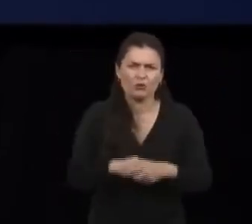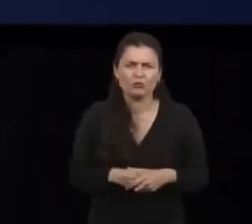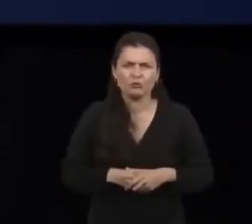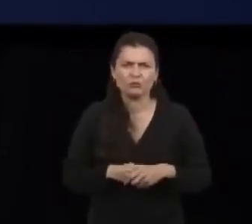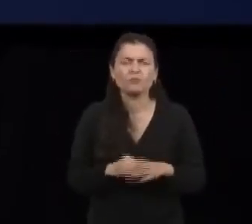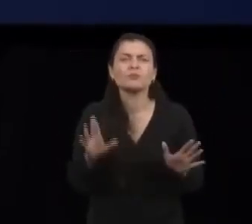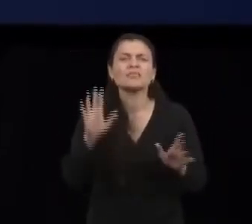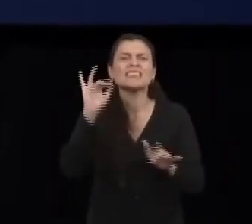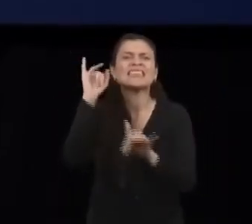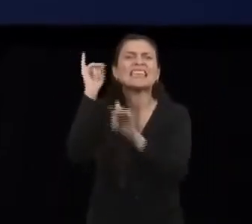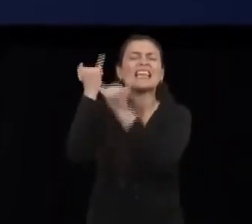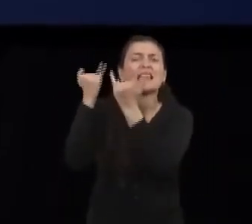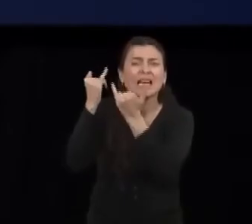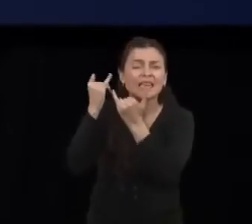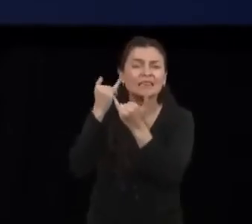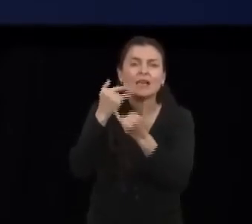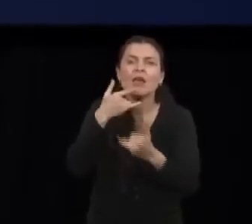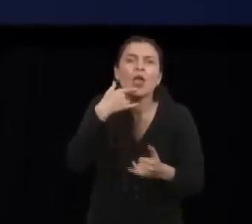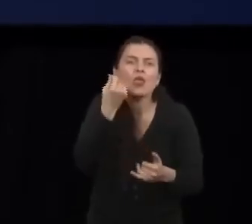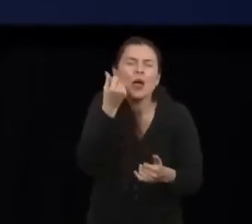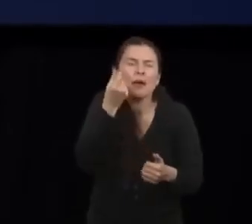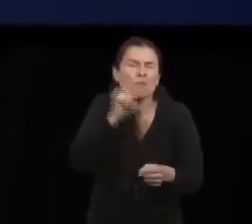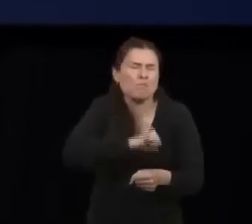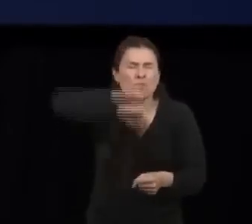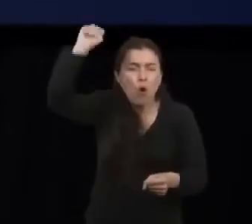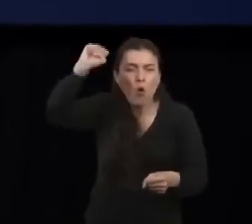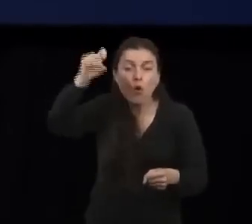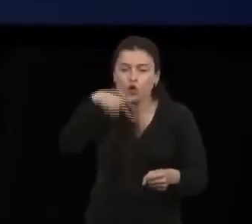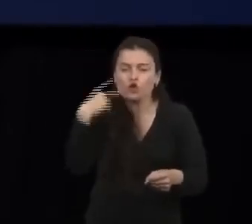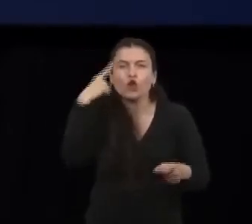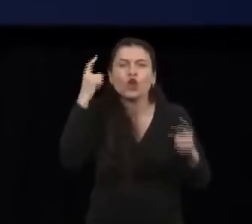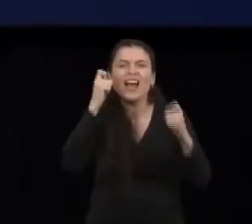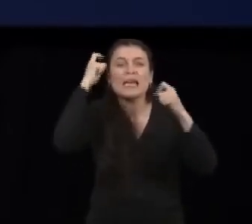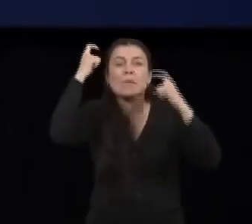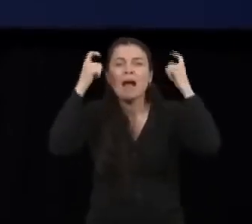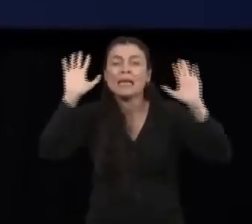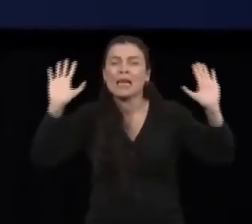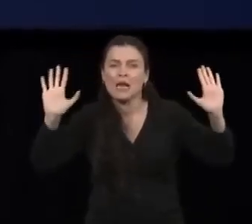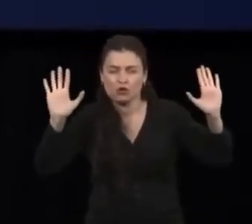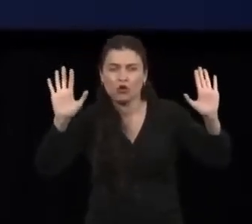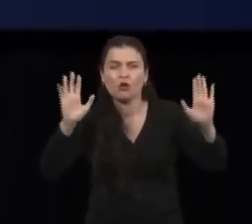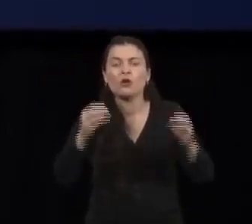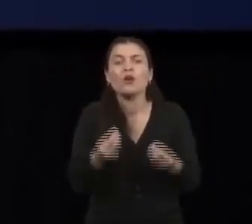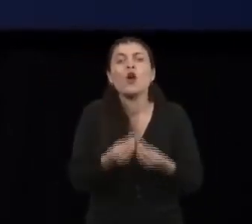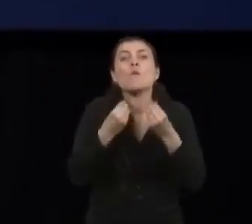has to go to the clouds. Why? Because they are on the other side of the sodomites